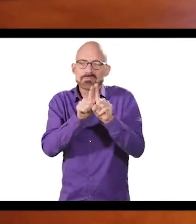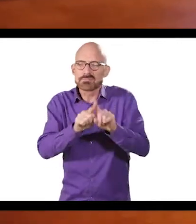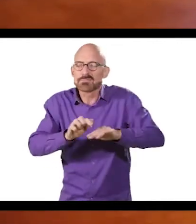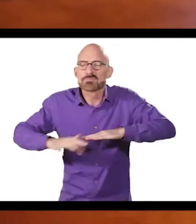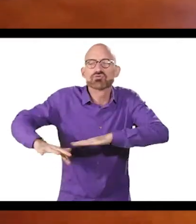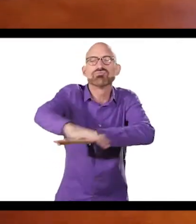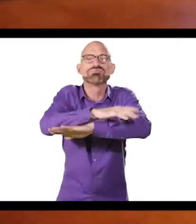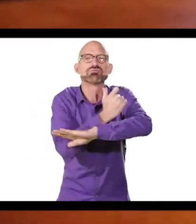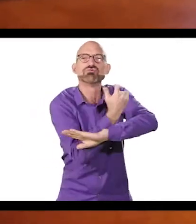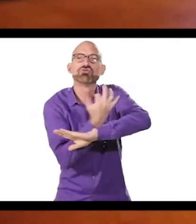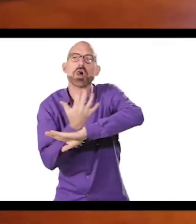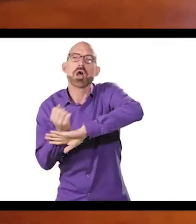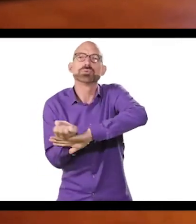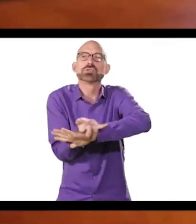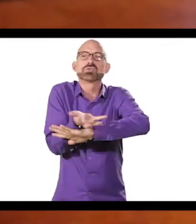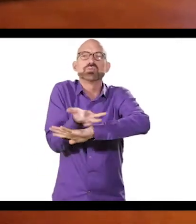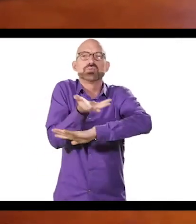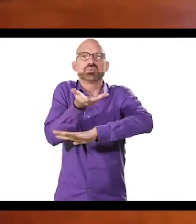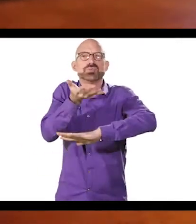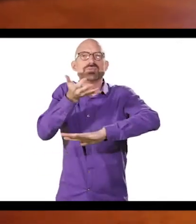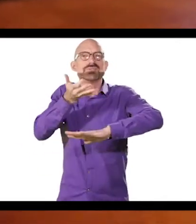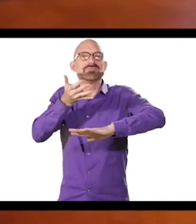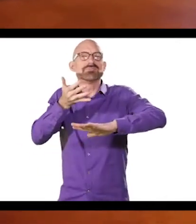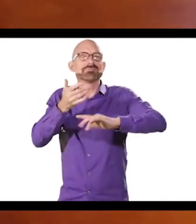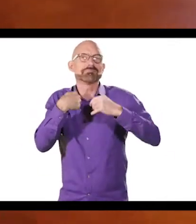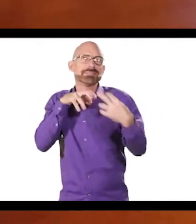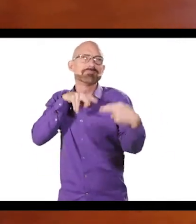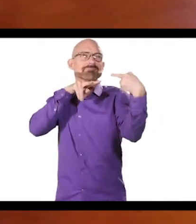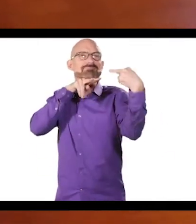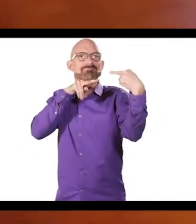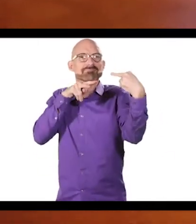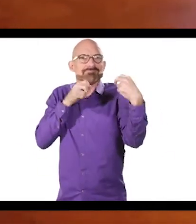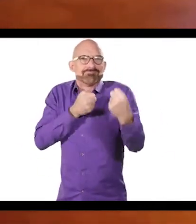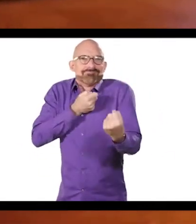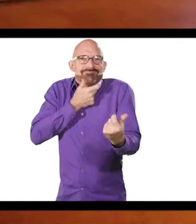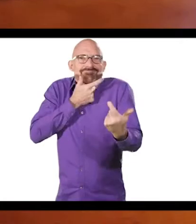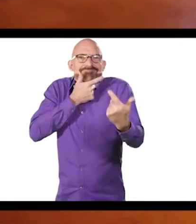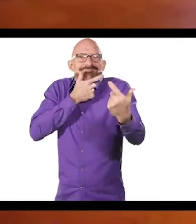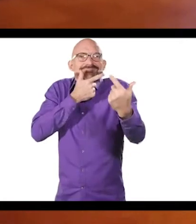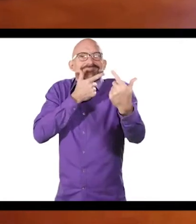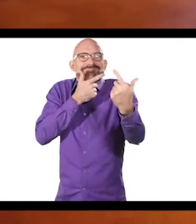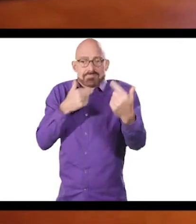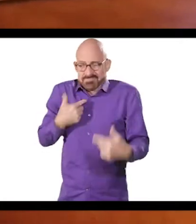eyes made of happiness, a hand with the luggage? It’s surprising,